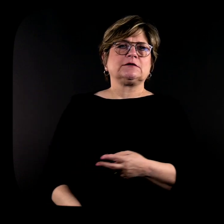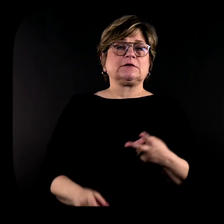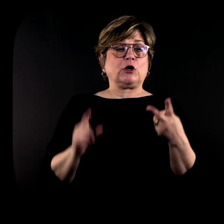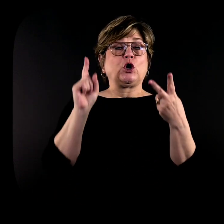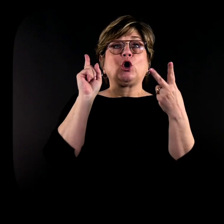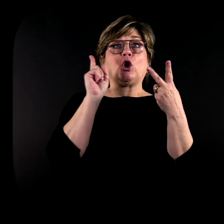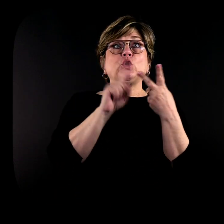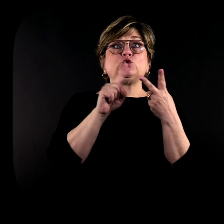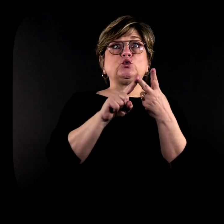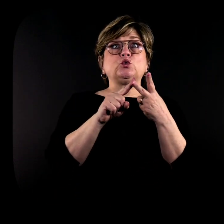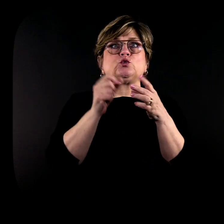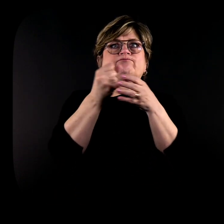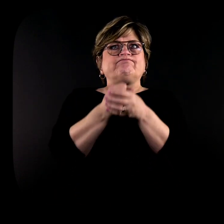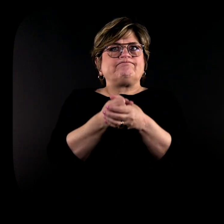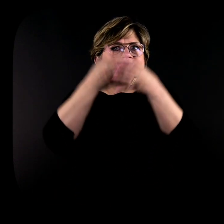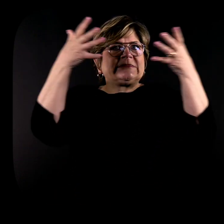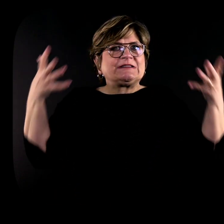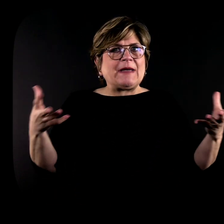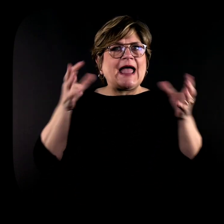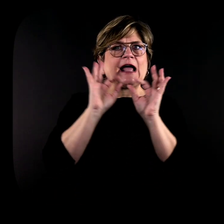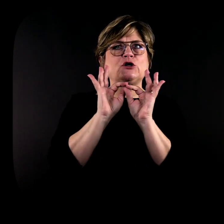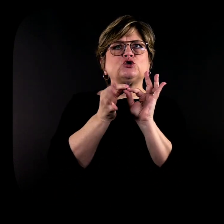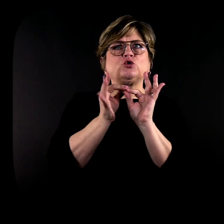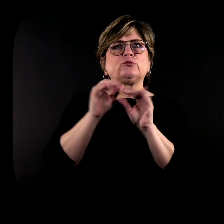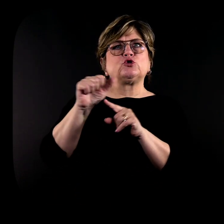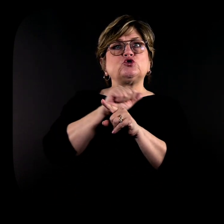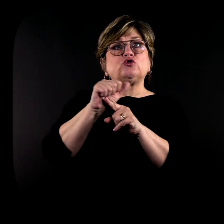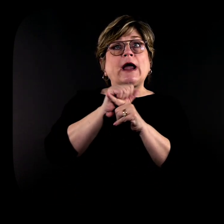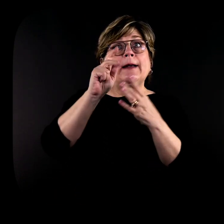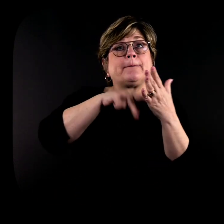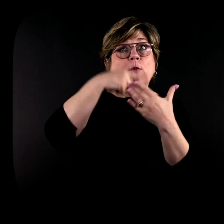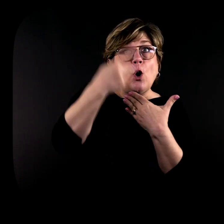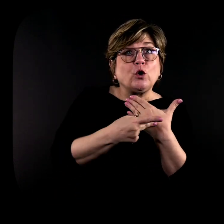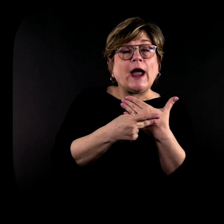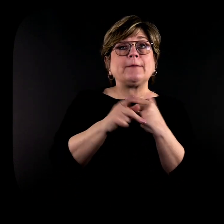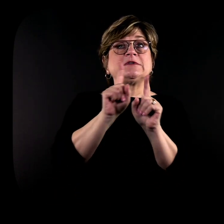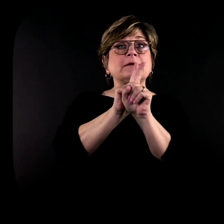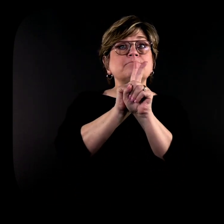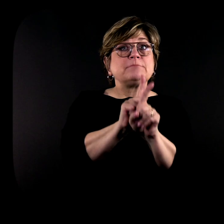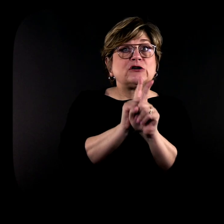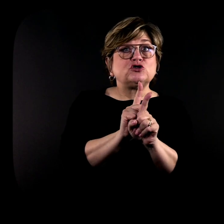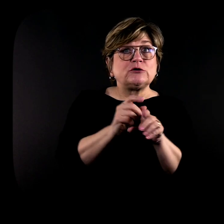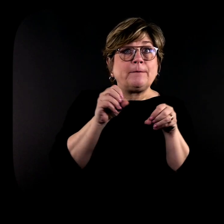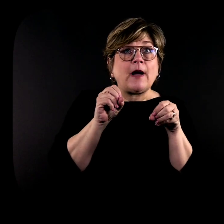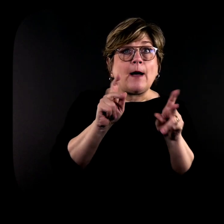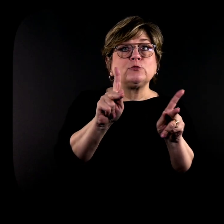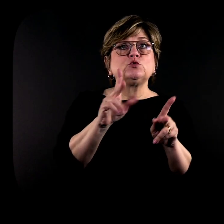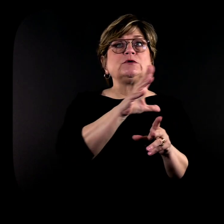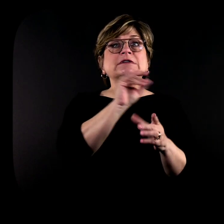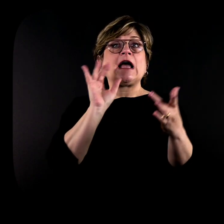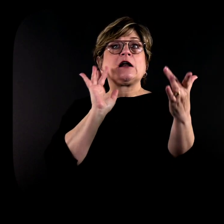2. Expand interpreter training programs, mentorship opportunities,